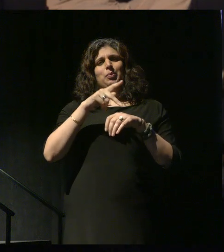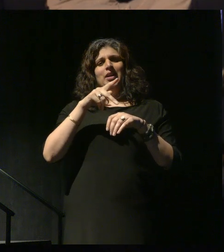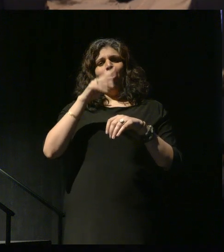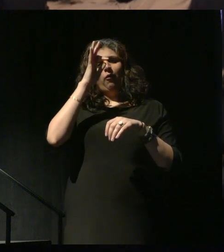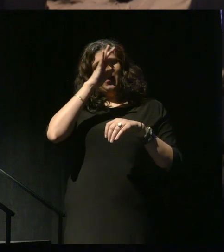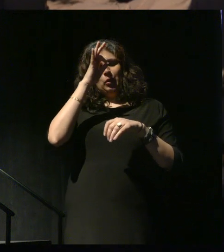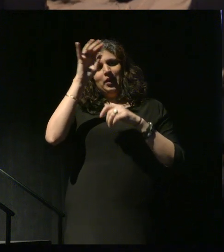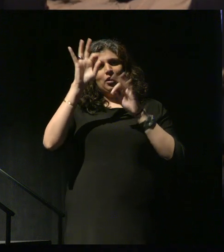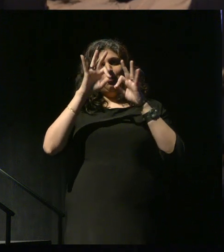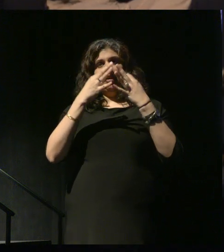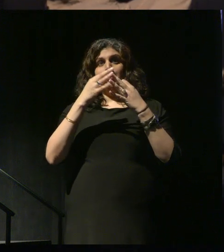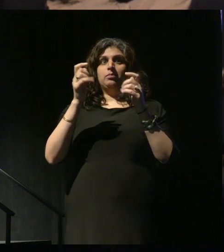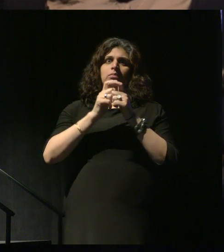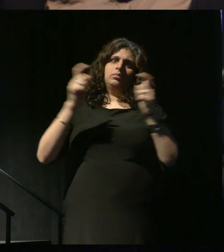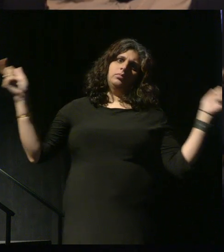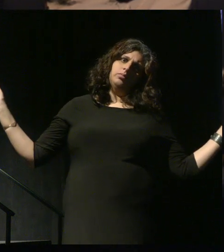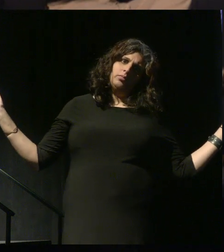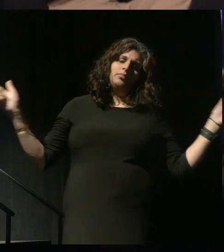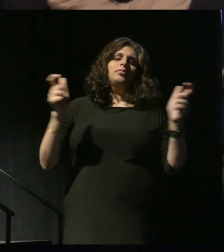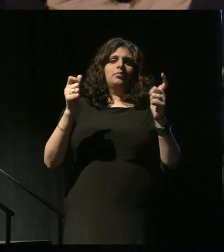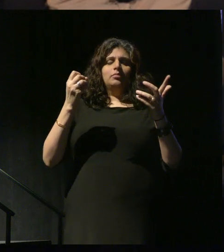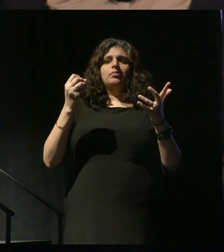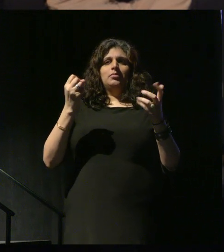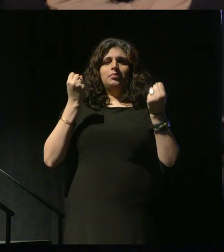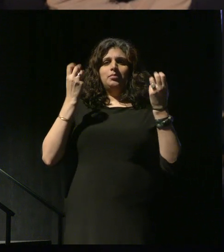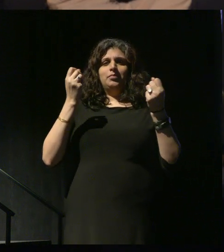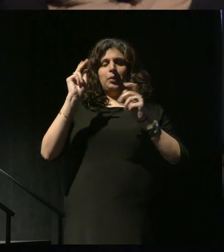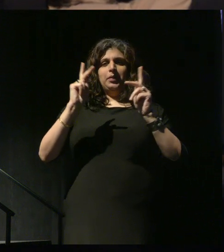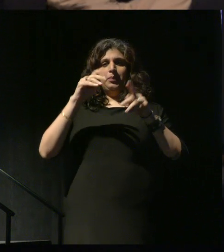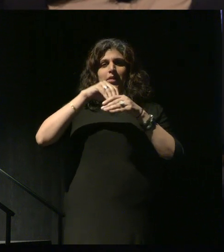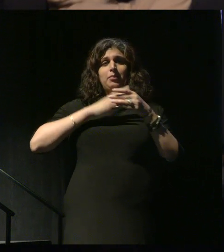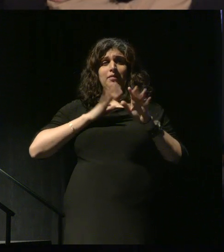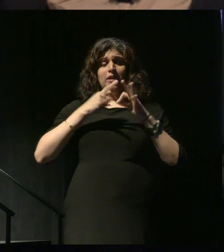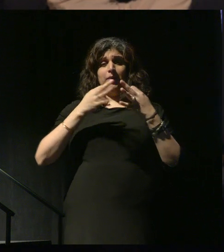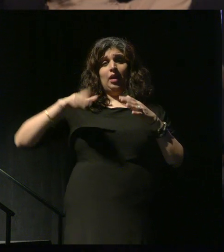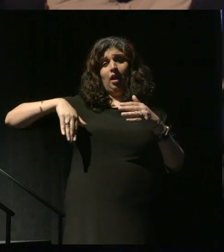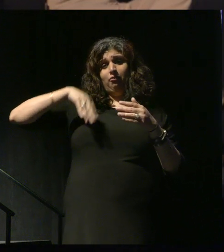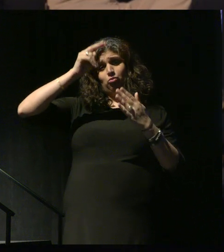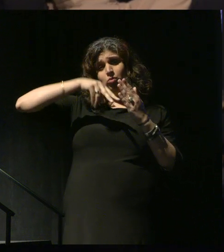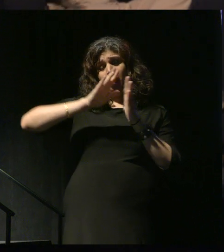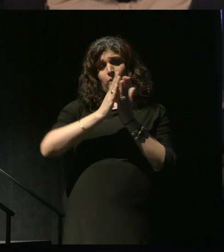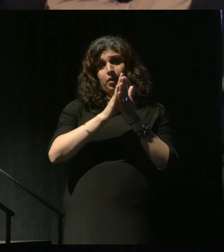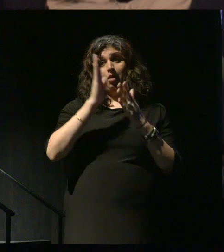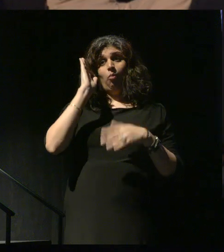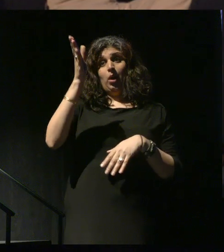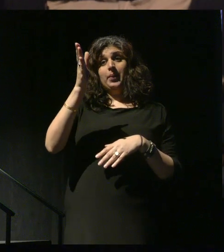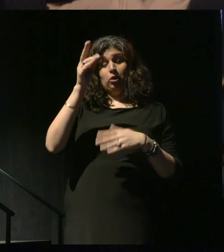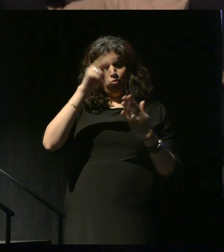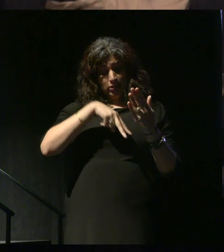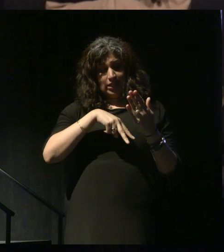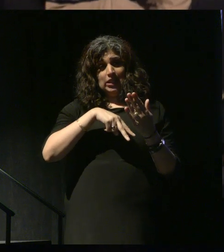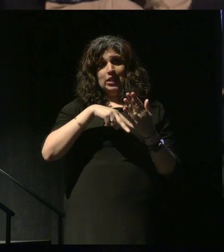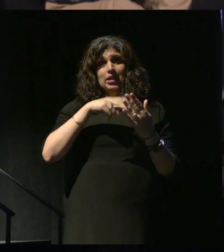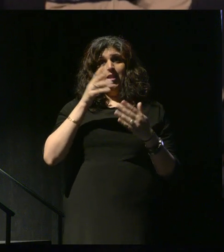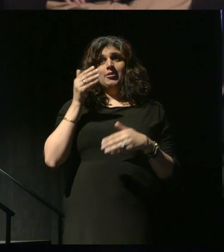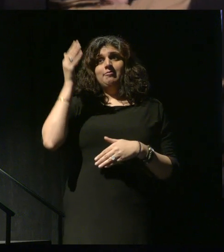So there are a bunch of people in my family who haven't read the book who are going to be reading the book in the next few weeks.